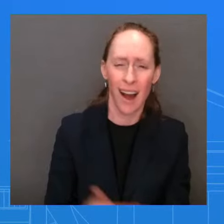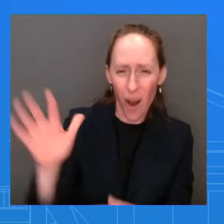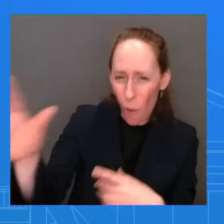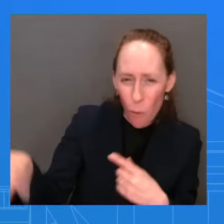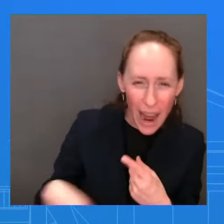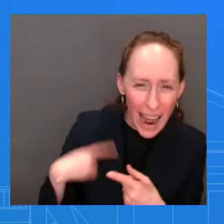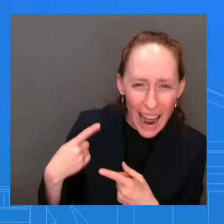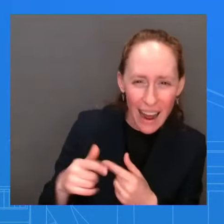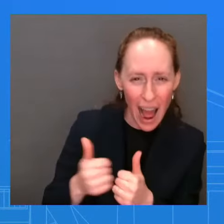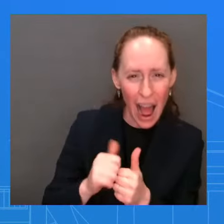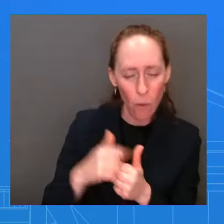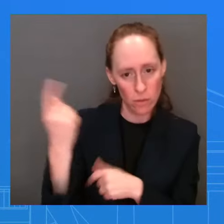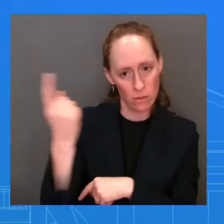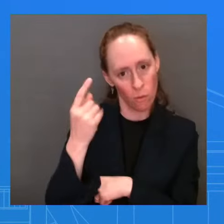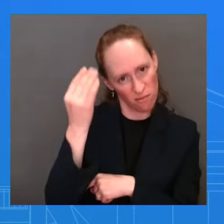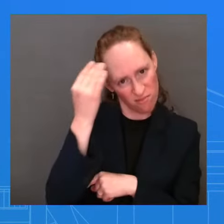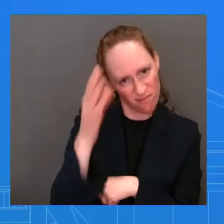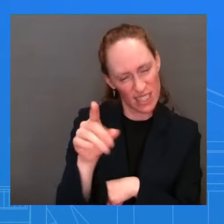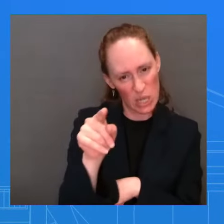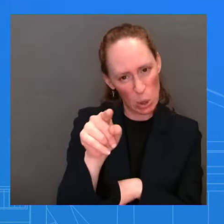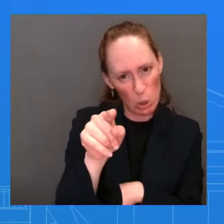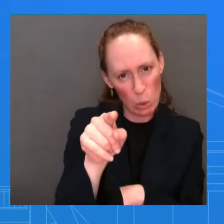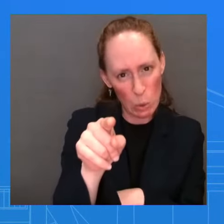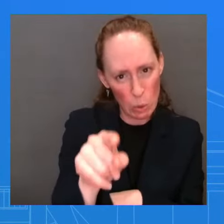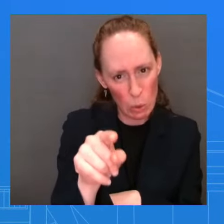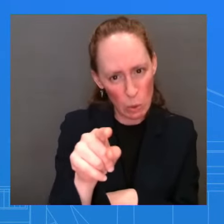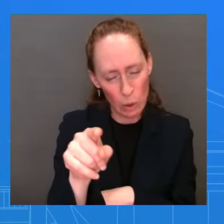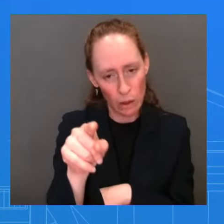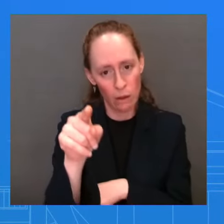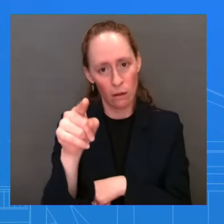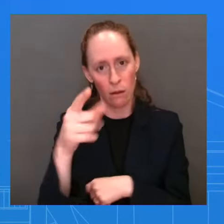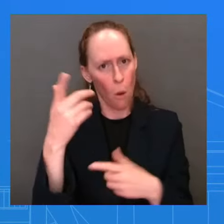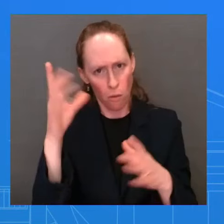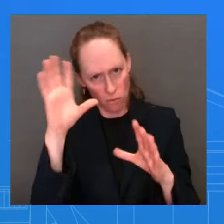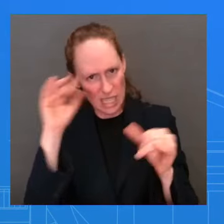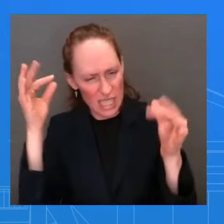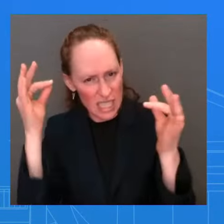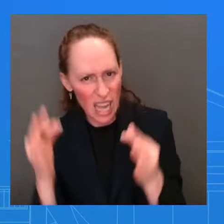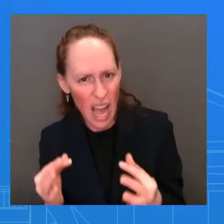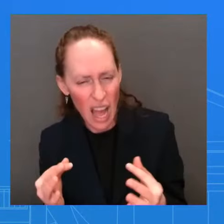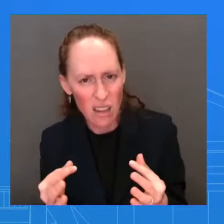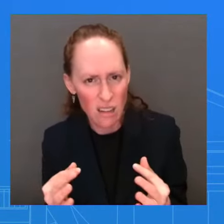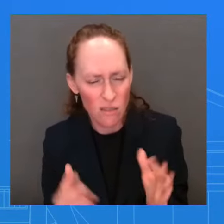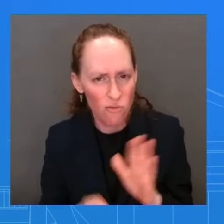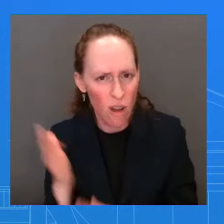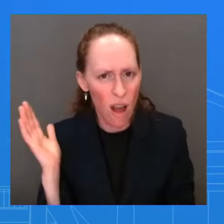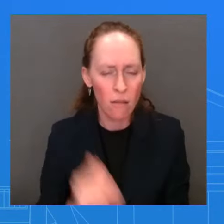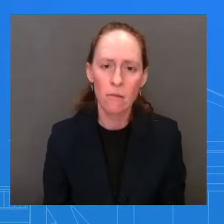Ms. Jean-Pierre: Just like all of you. The Press: You learned about it from the video this morning? Ms. Jean-Pierre: Just like all of you. I am -- I am not -- from this perch,